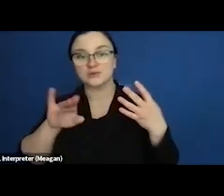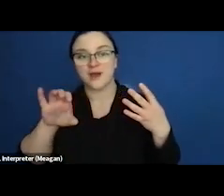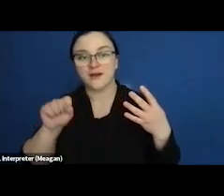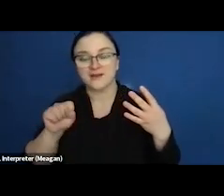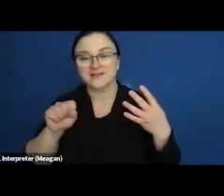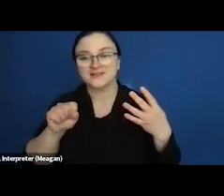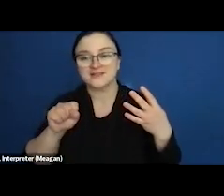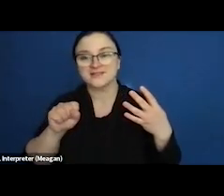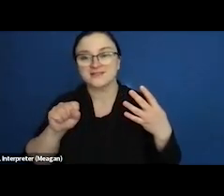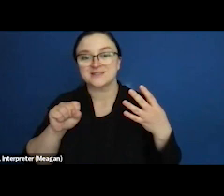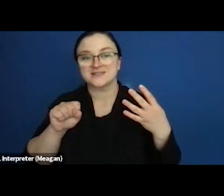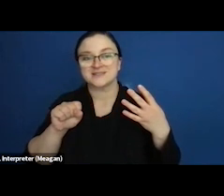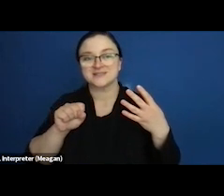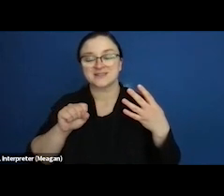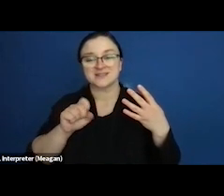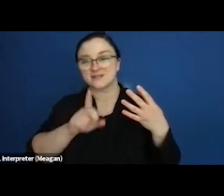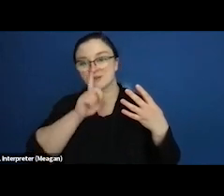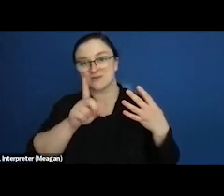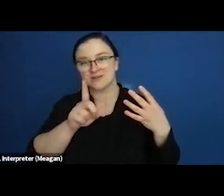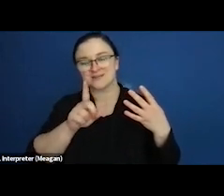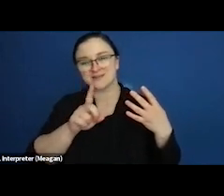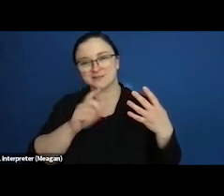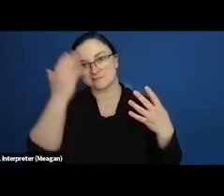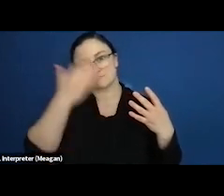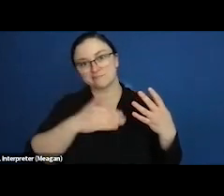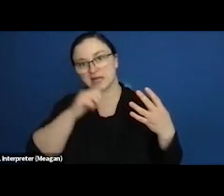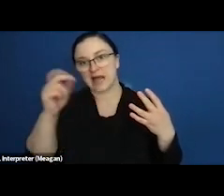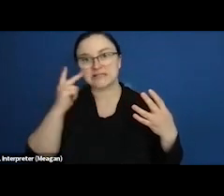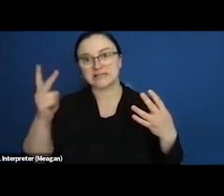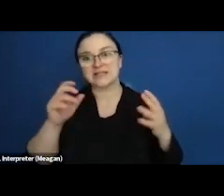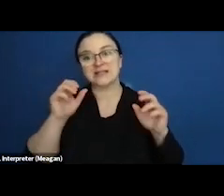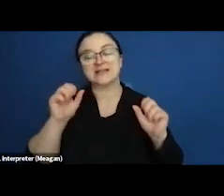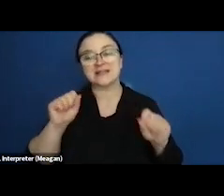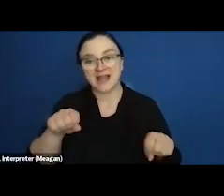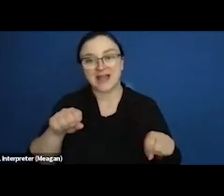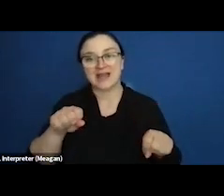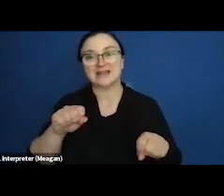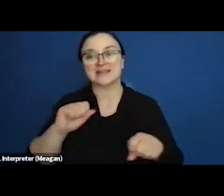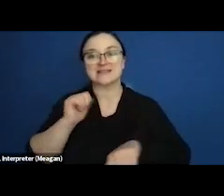Those biases, which are really unseen, can unintentionally establish an exclusionary process